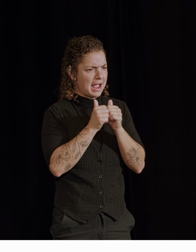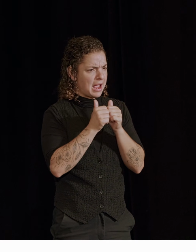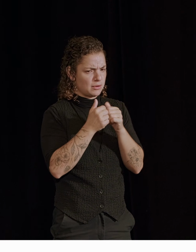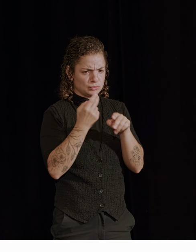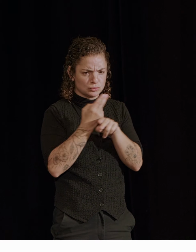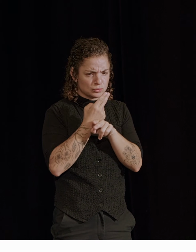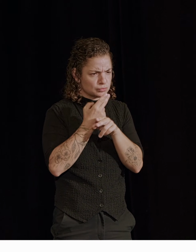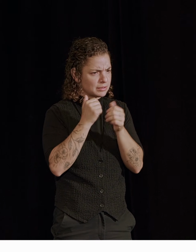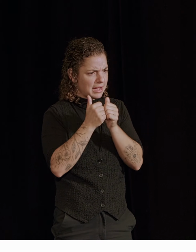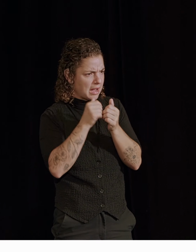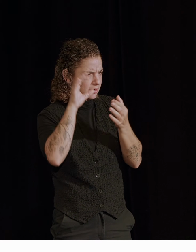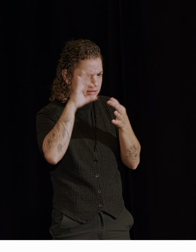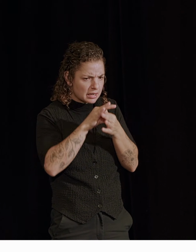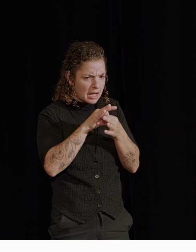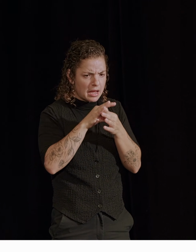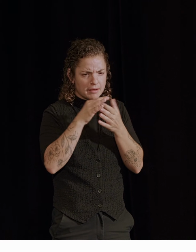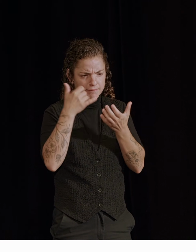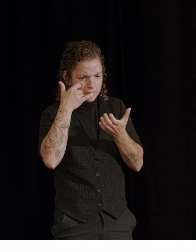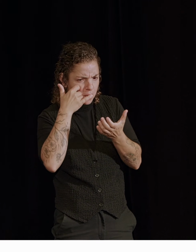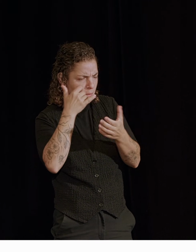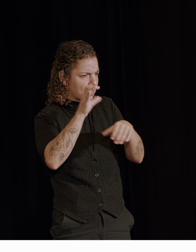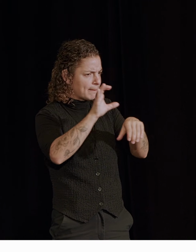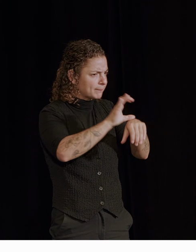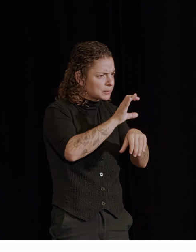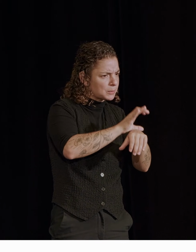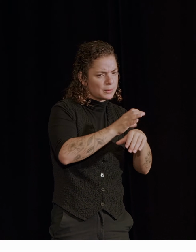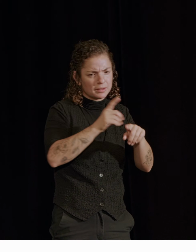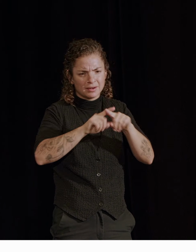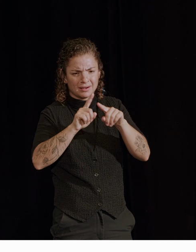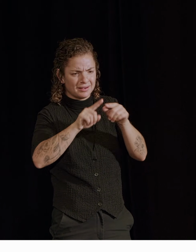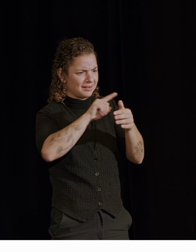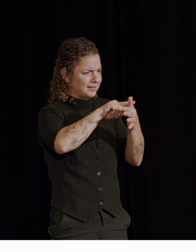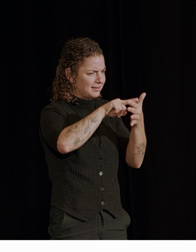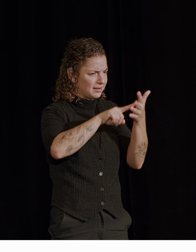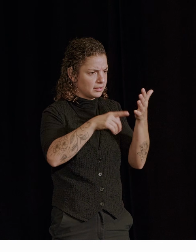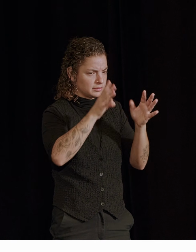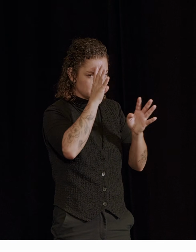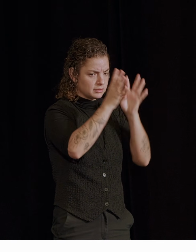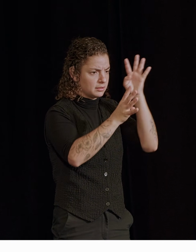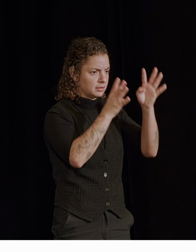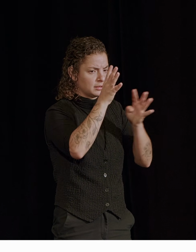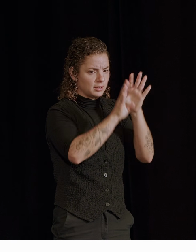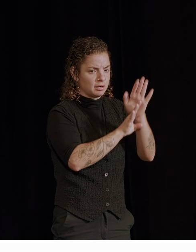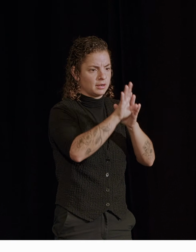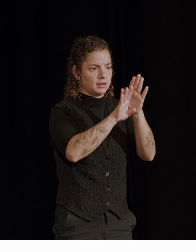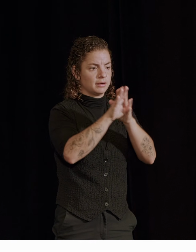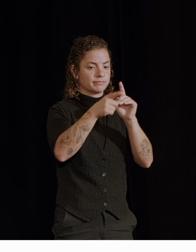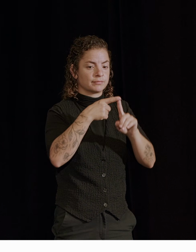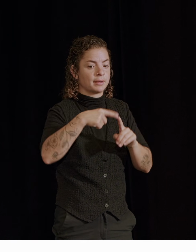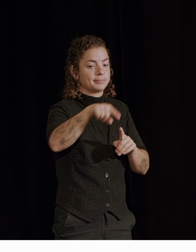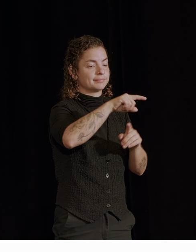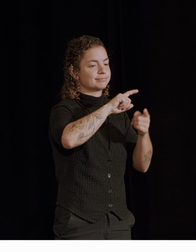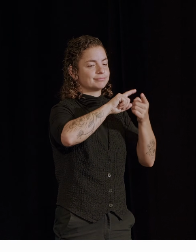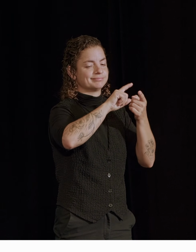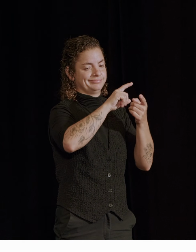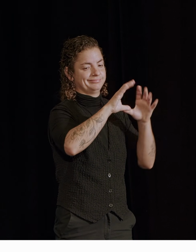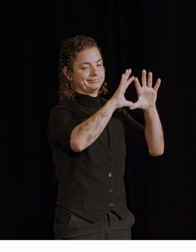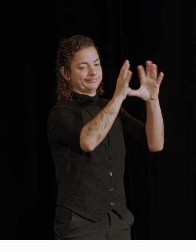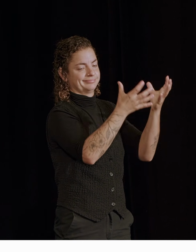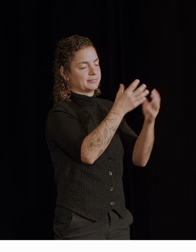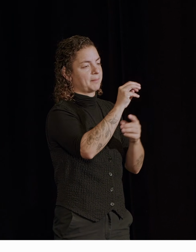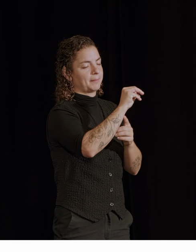of the amazing innovations that were developed by friends like Sakiyo but Microsoft, like seeing AI,